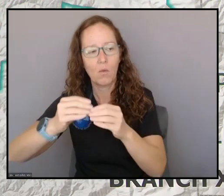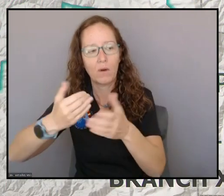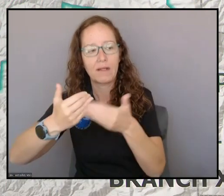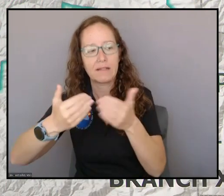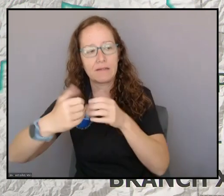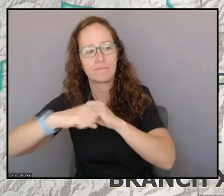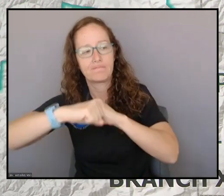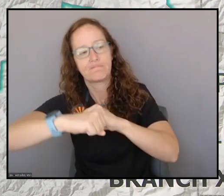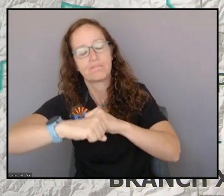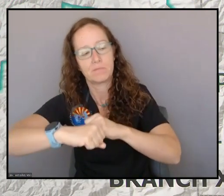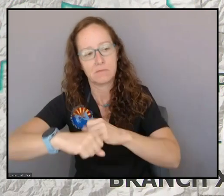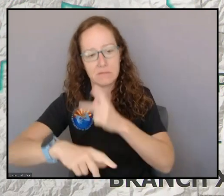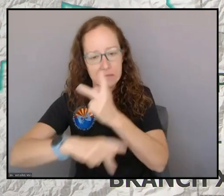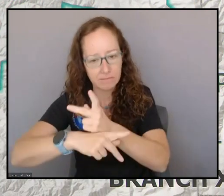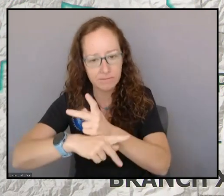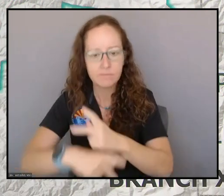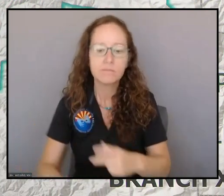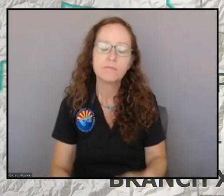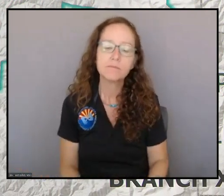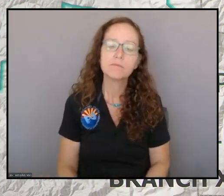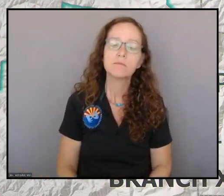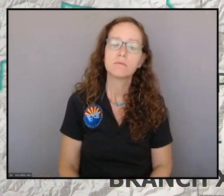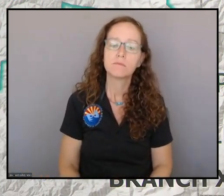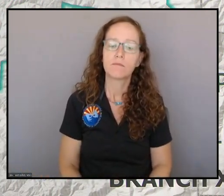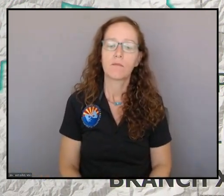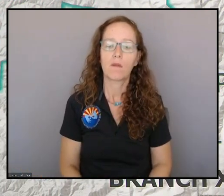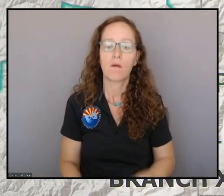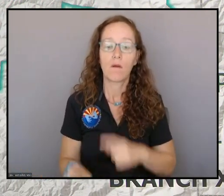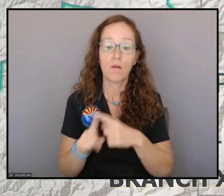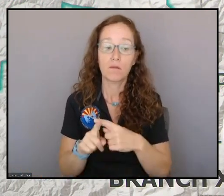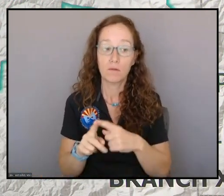addition to that, looking for alternate control lines. So,